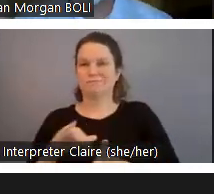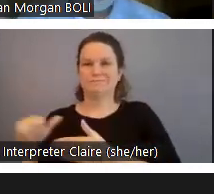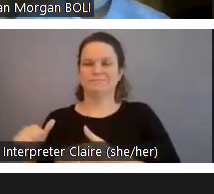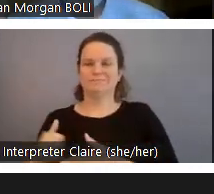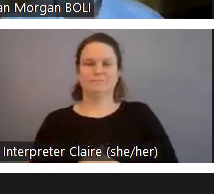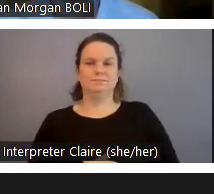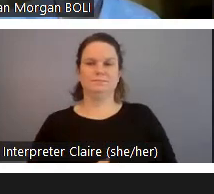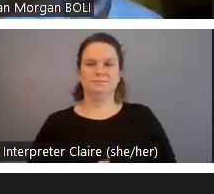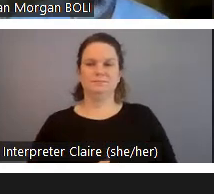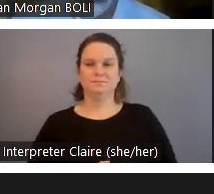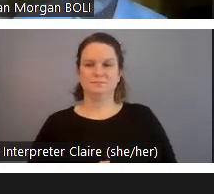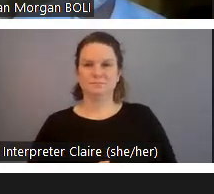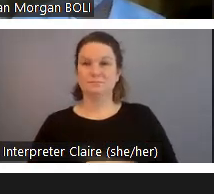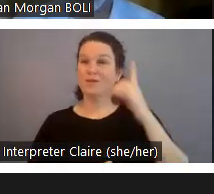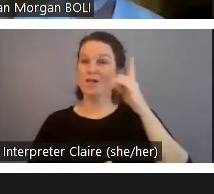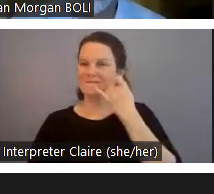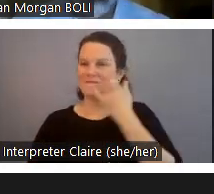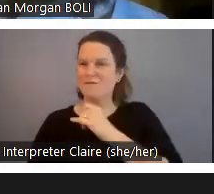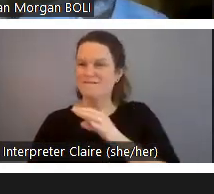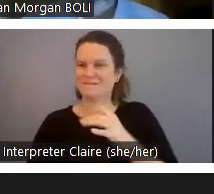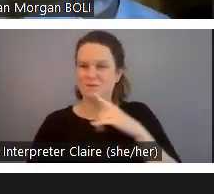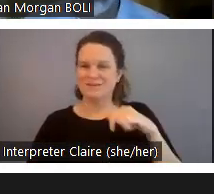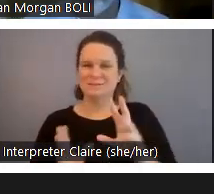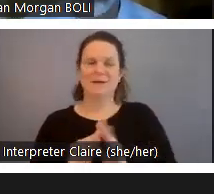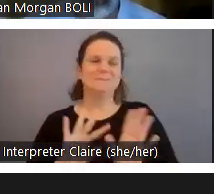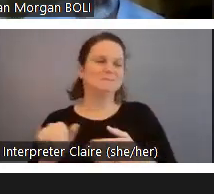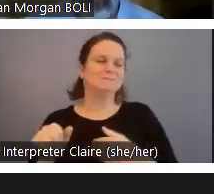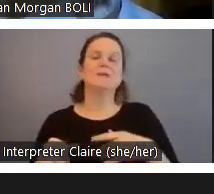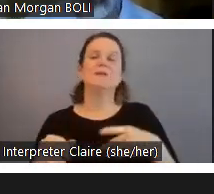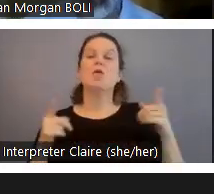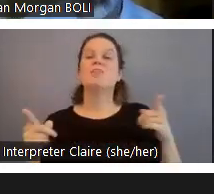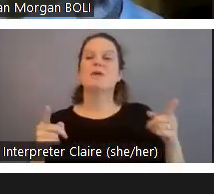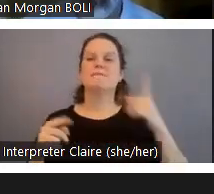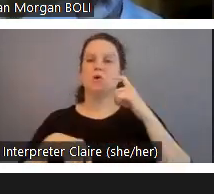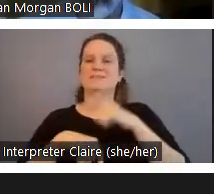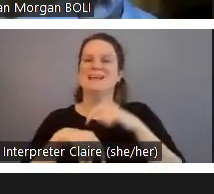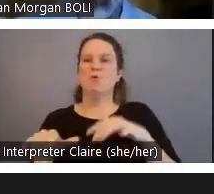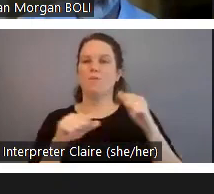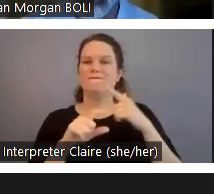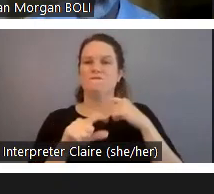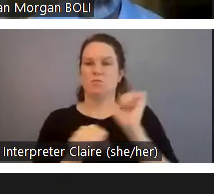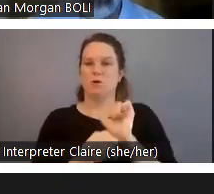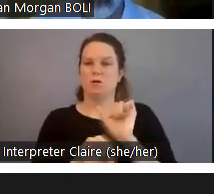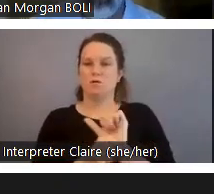I thought I disabled the phone there. Those are protections for time away